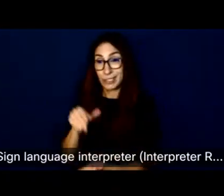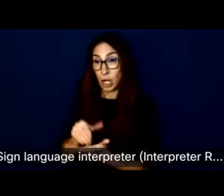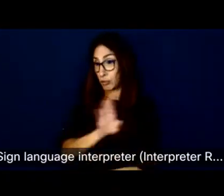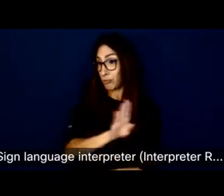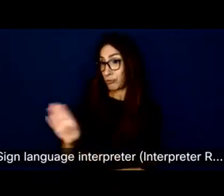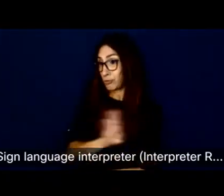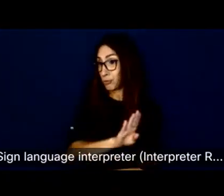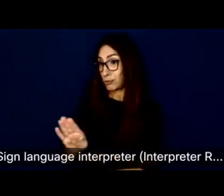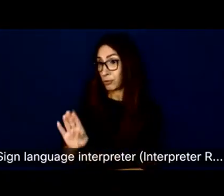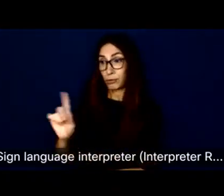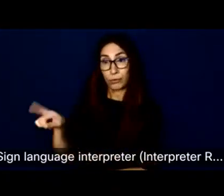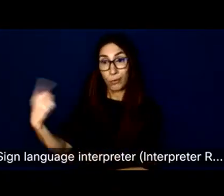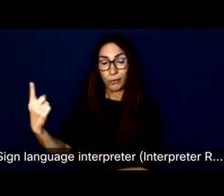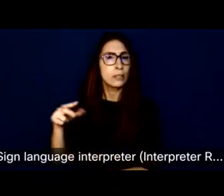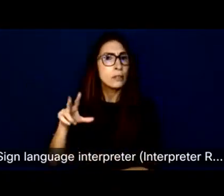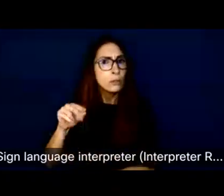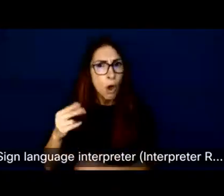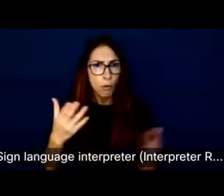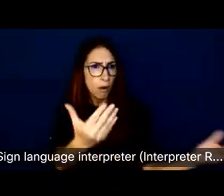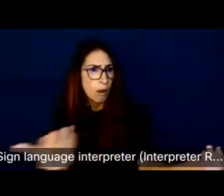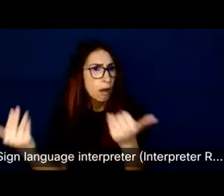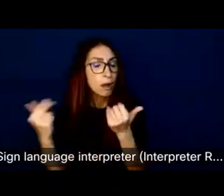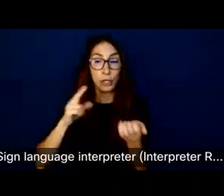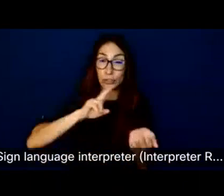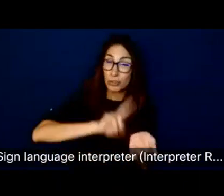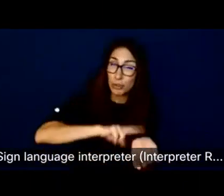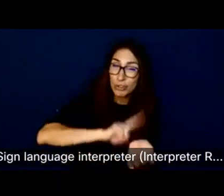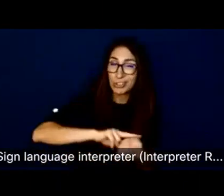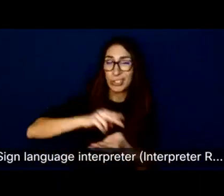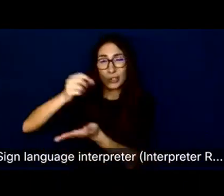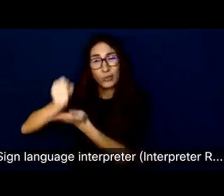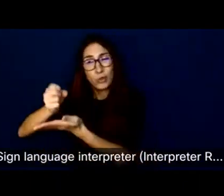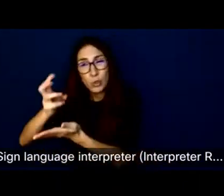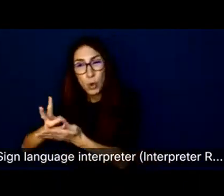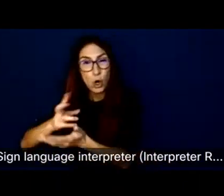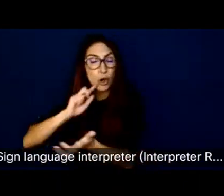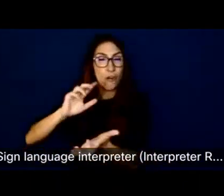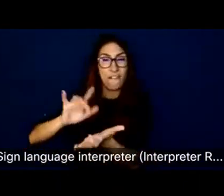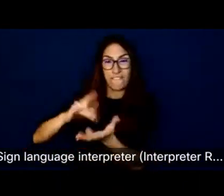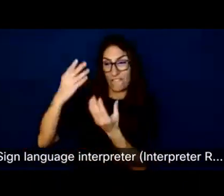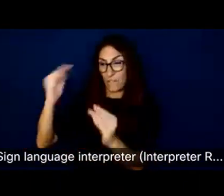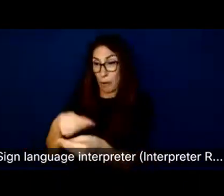include their nurses, their social workers, their pharmacists. The entire care team should be